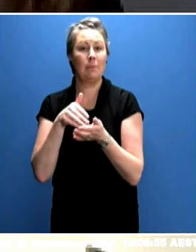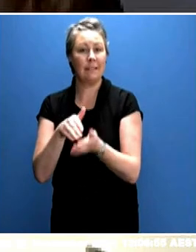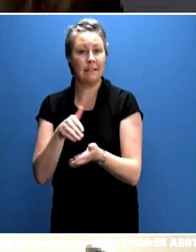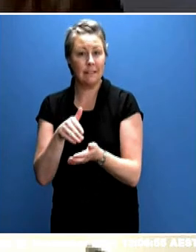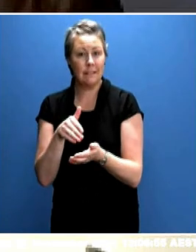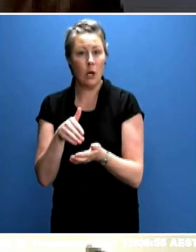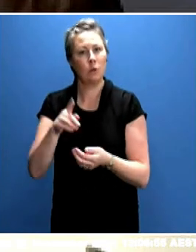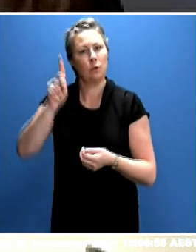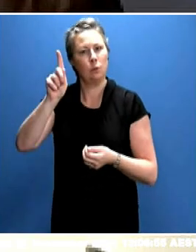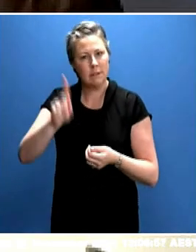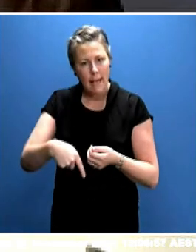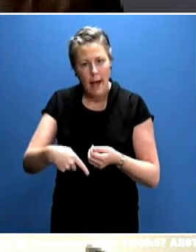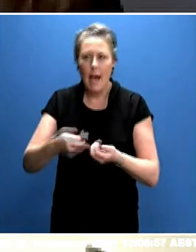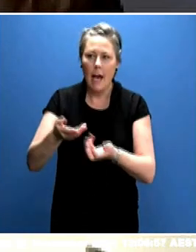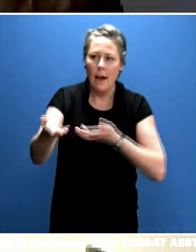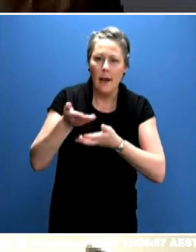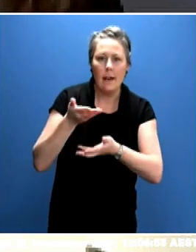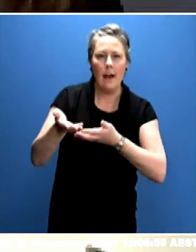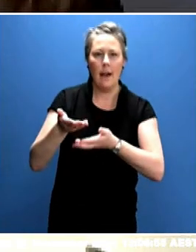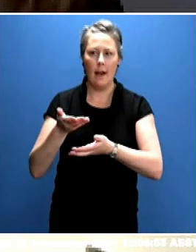to start engaging to make her feel comfortable.